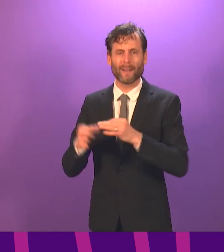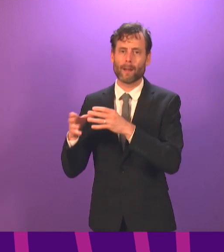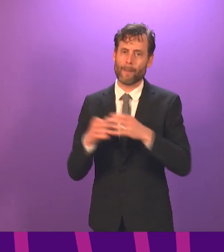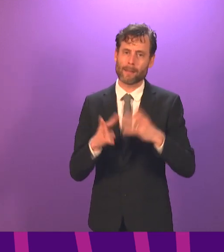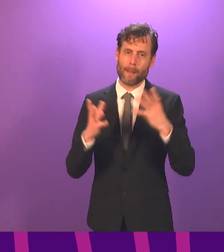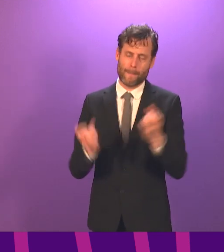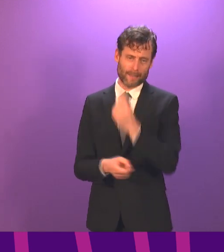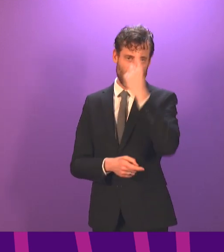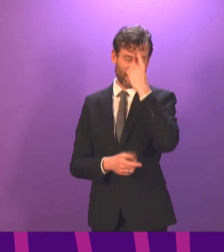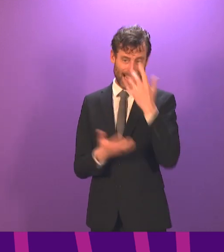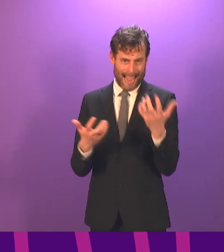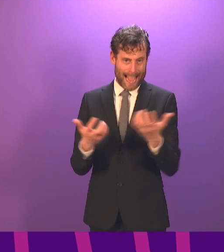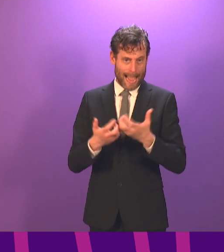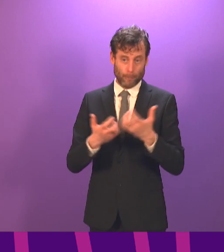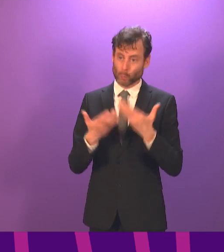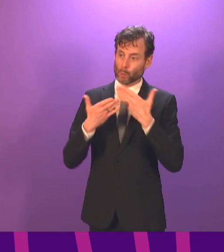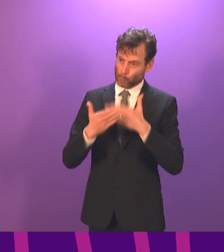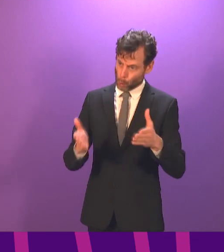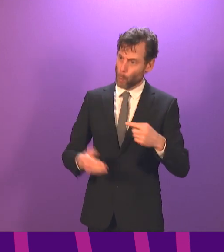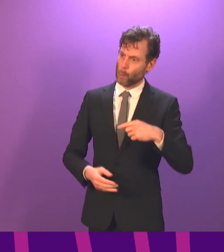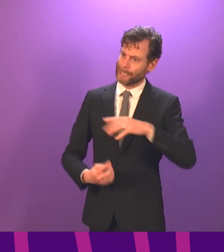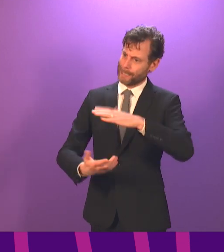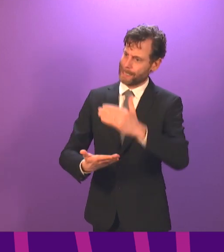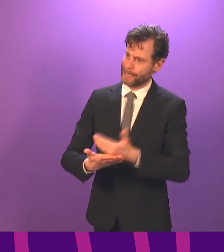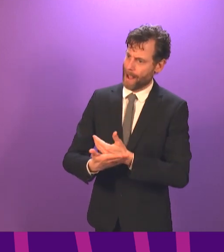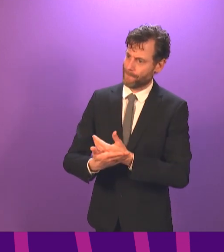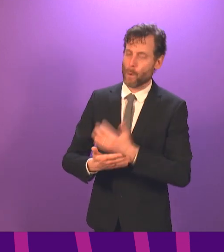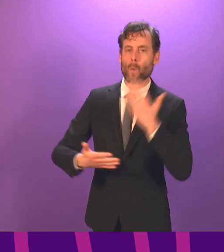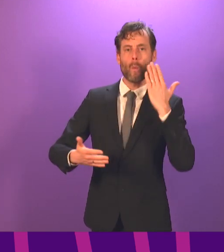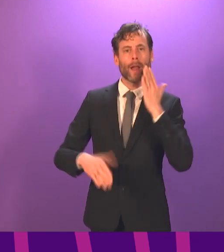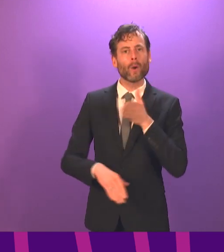on the point that was just made about canvassing in enclosed spaces such as tenement closes,